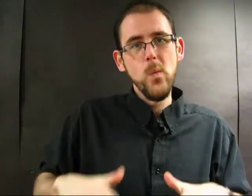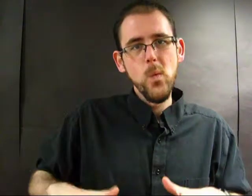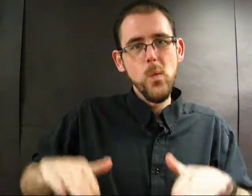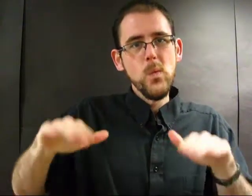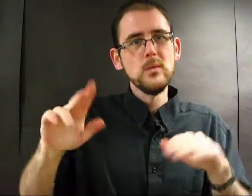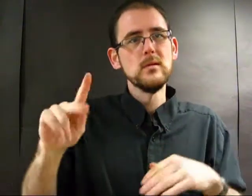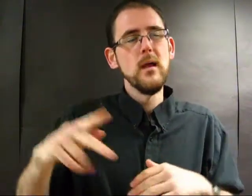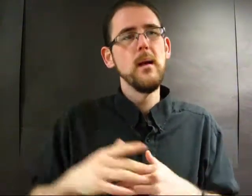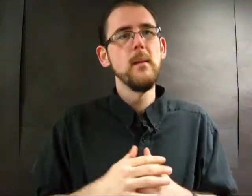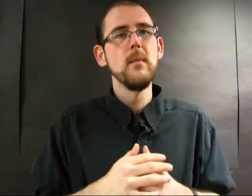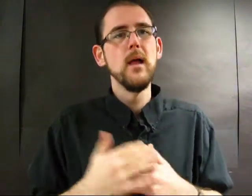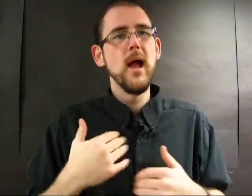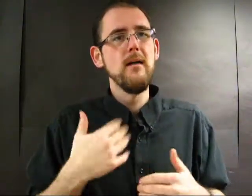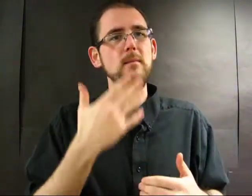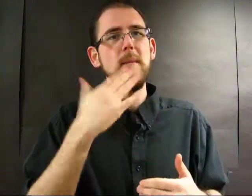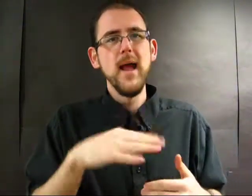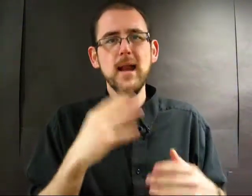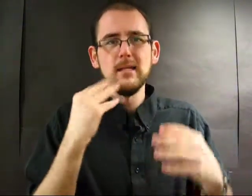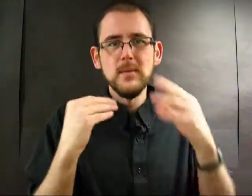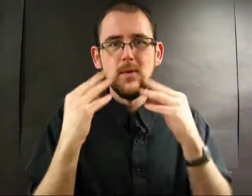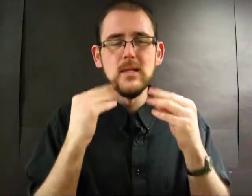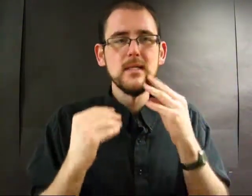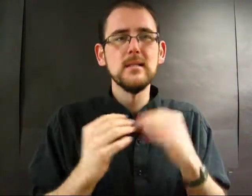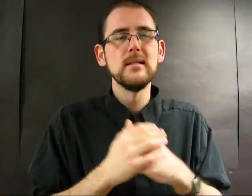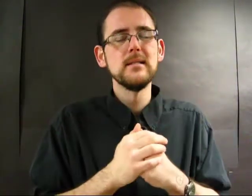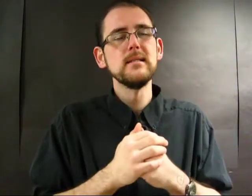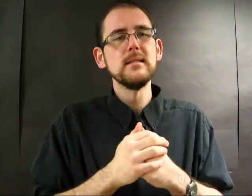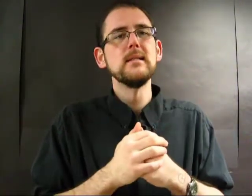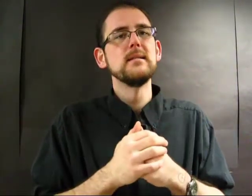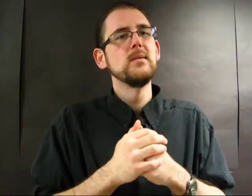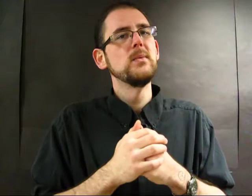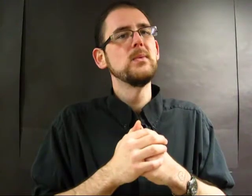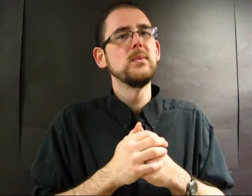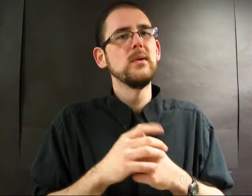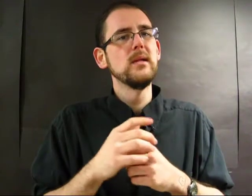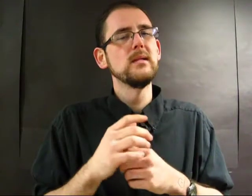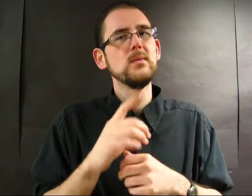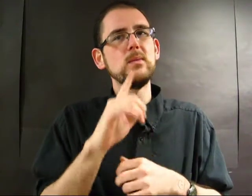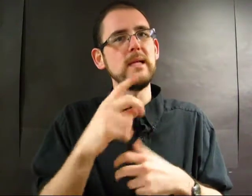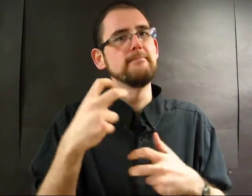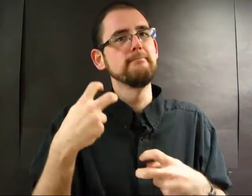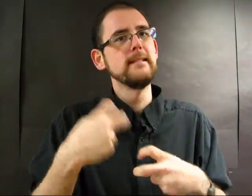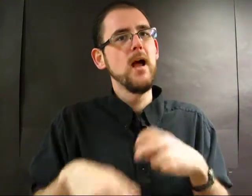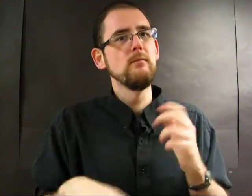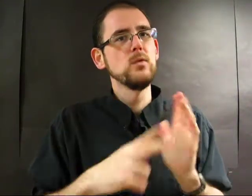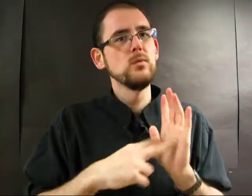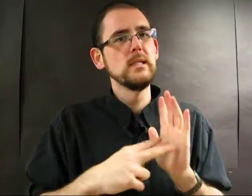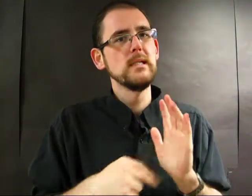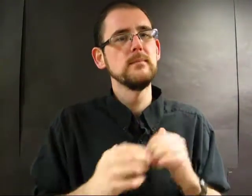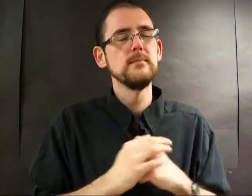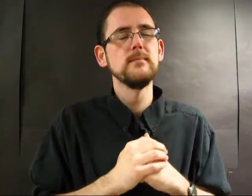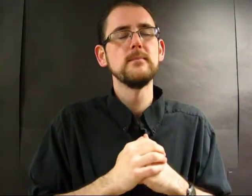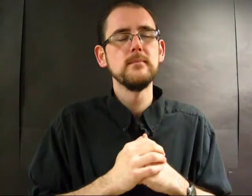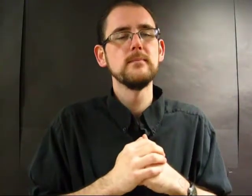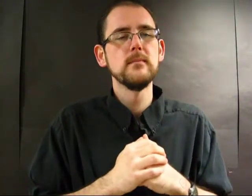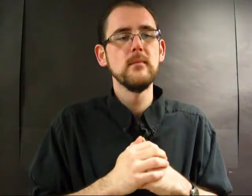grew up through all of these terrible things. It was tough to read.